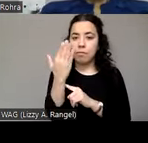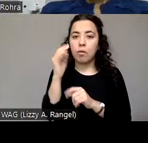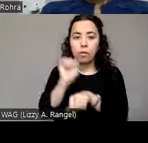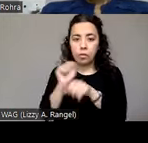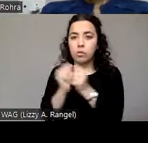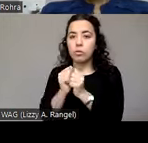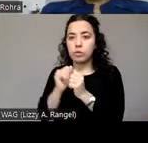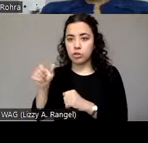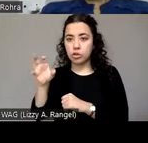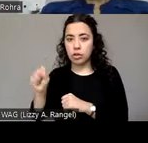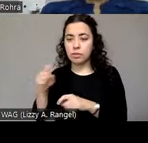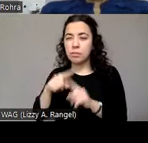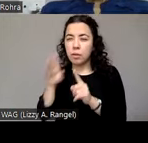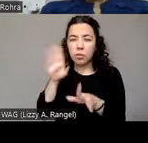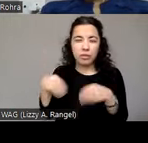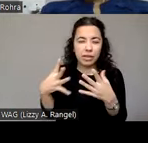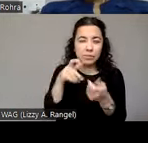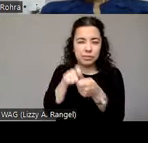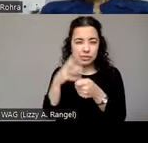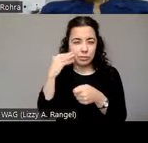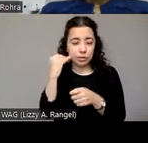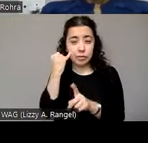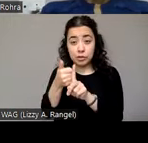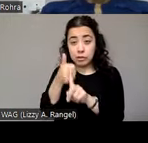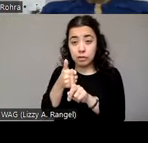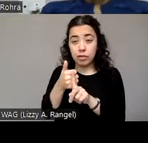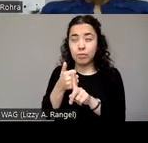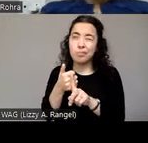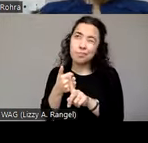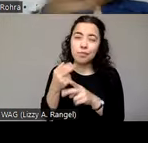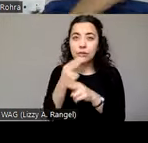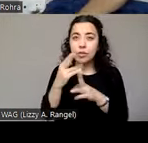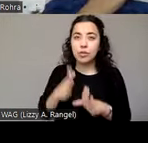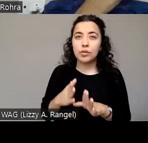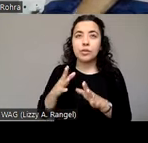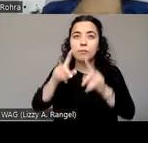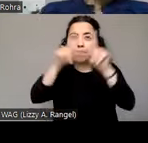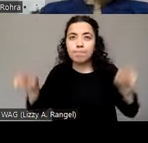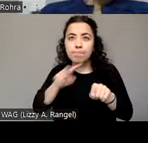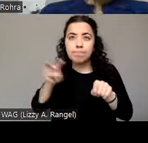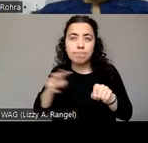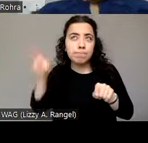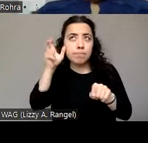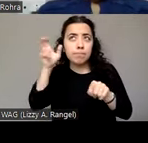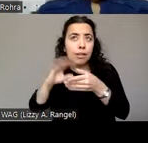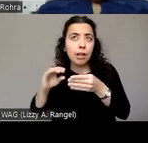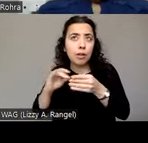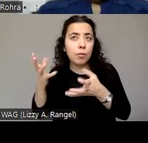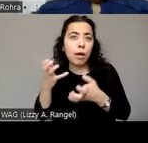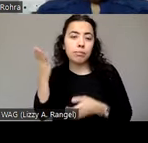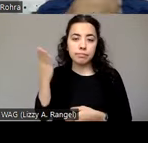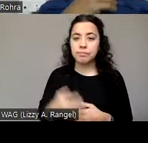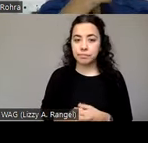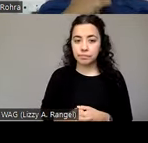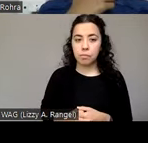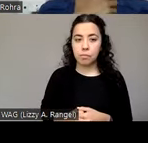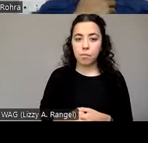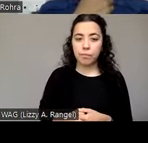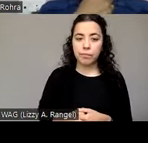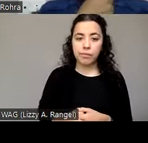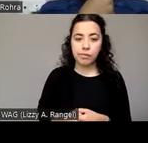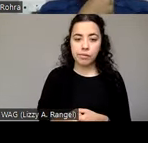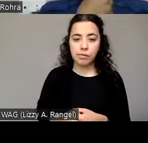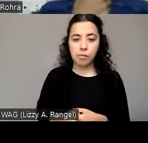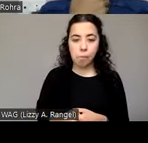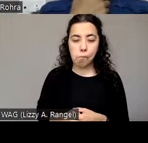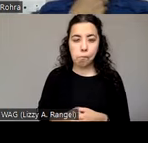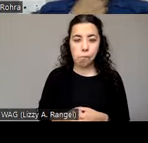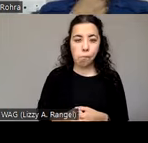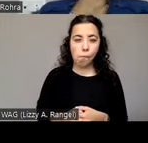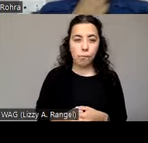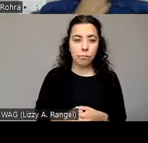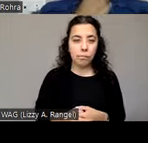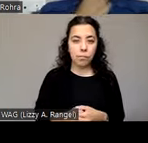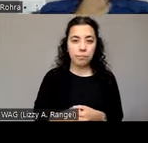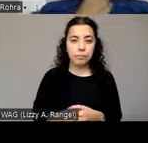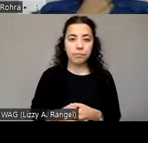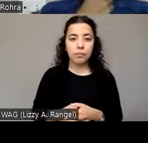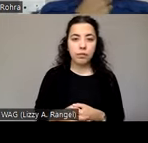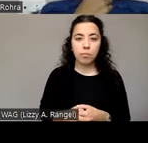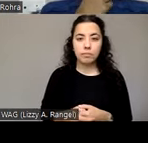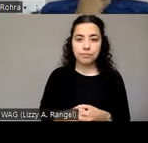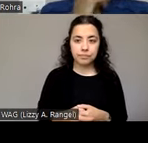a better experience if you use it with narrator. So, let's understand what are the different usage